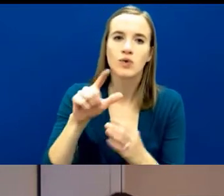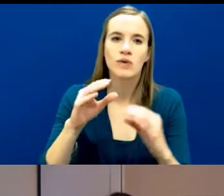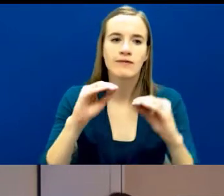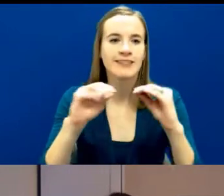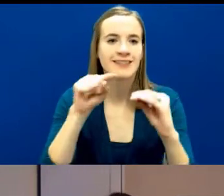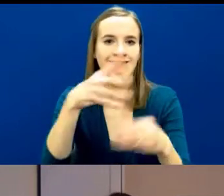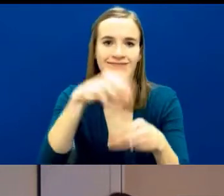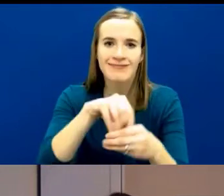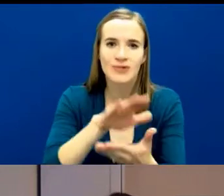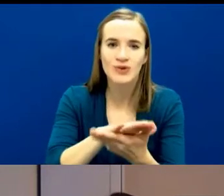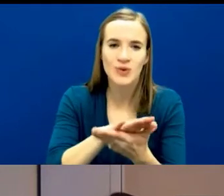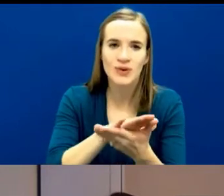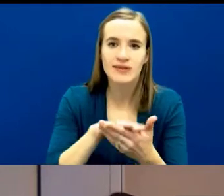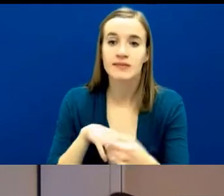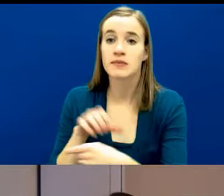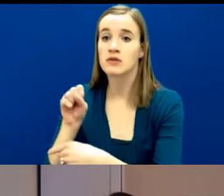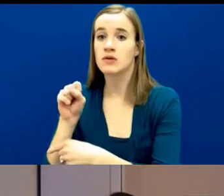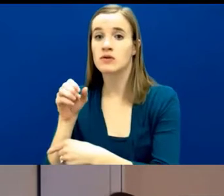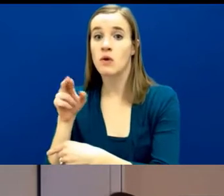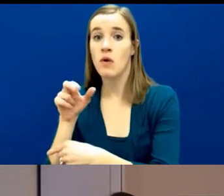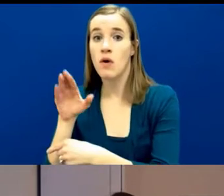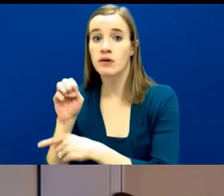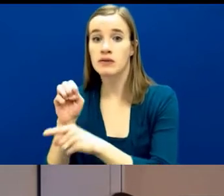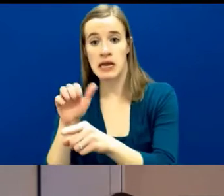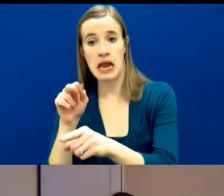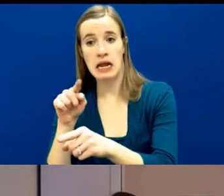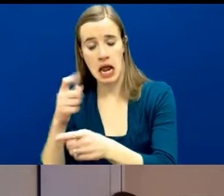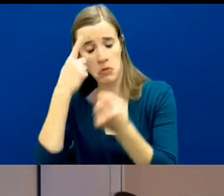Annette said, Well, why don't we create a Teacher's Guide for grades one through